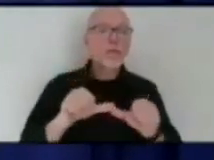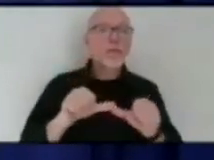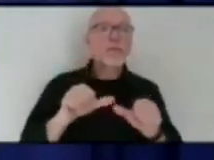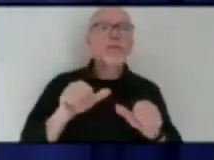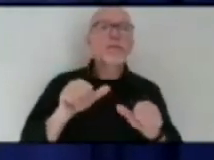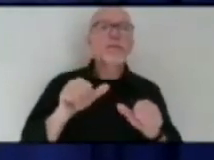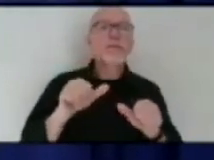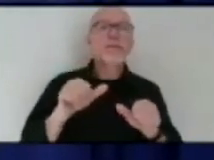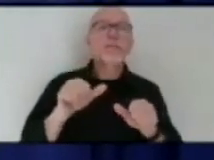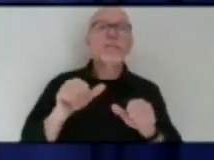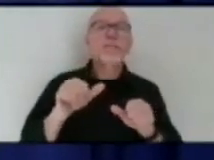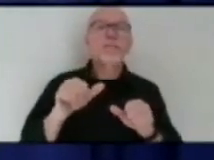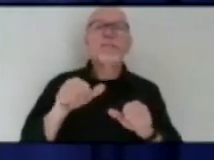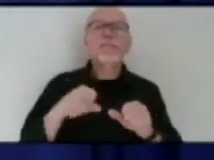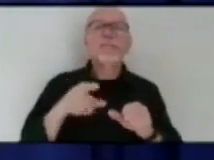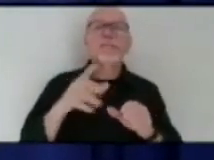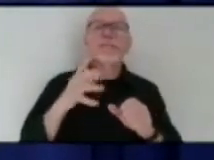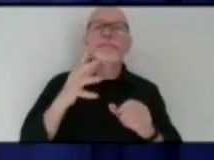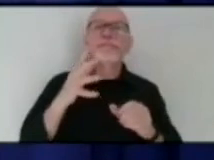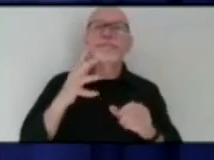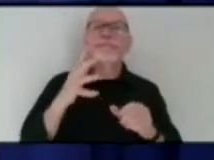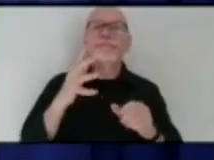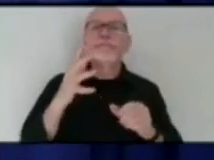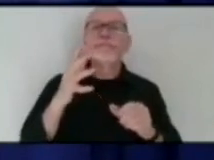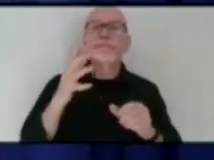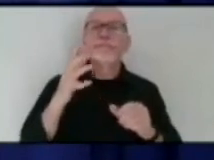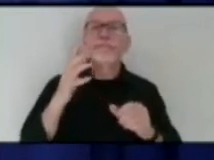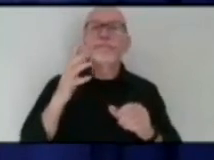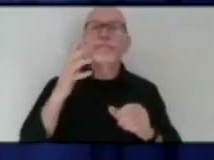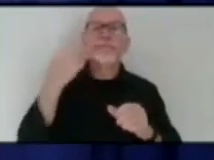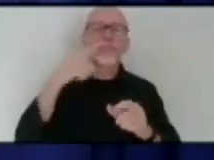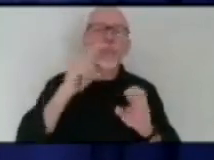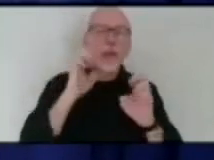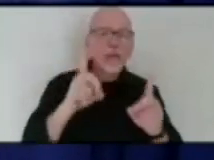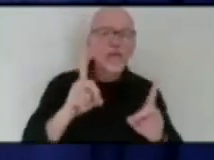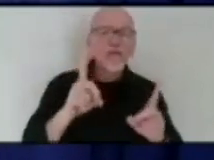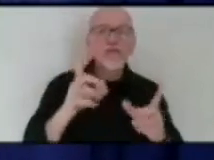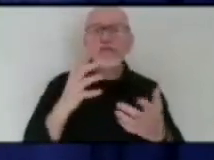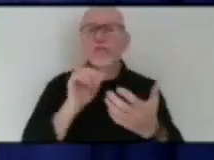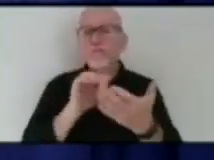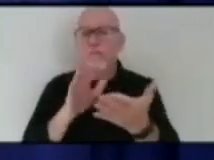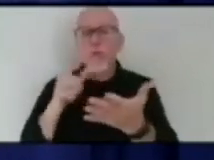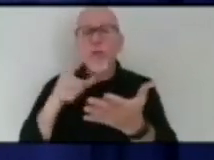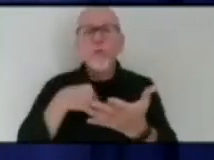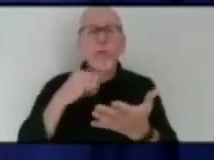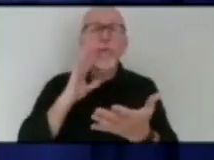know, take the posture and approach of education in terms of promoting the